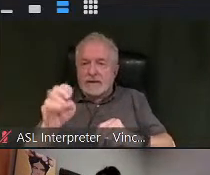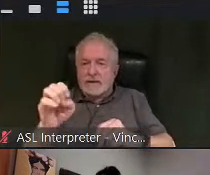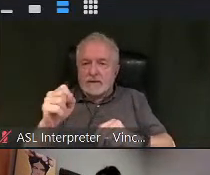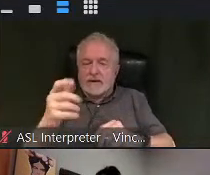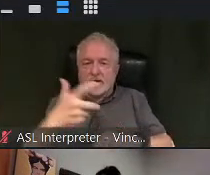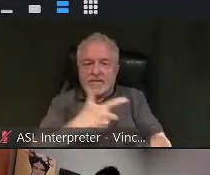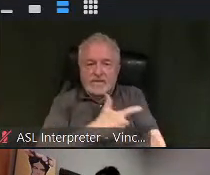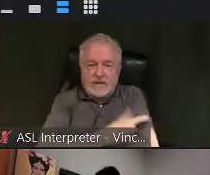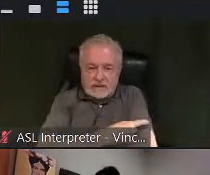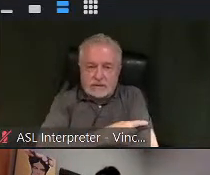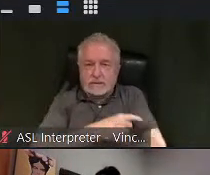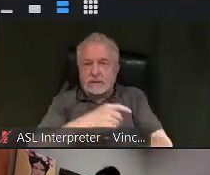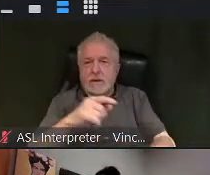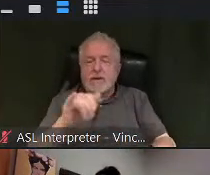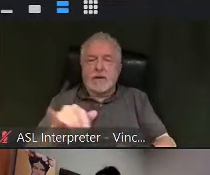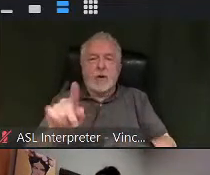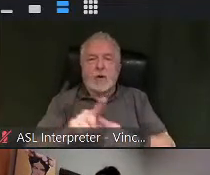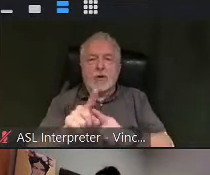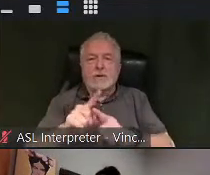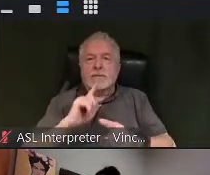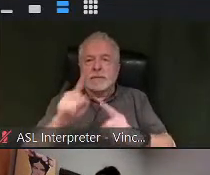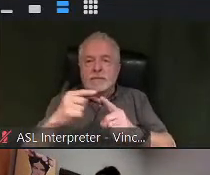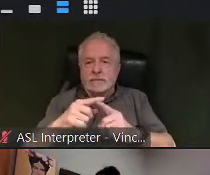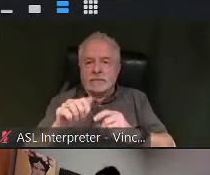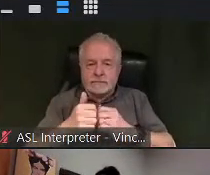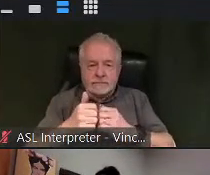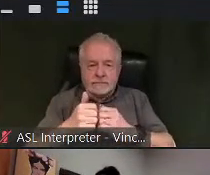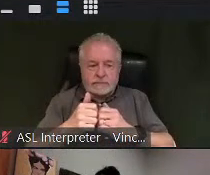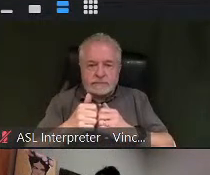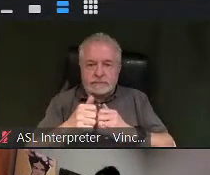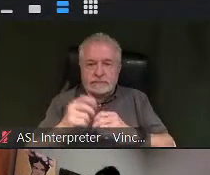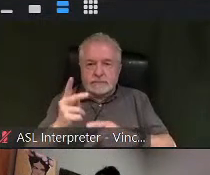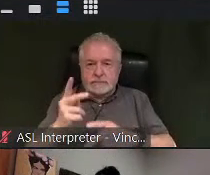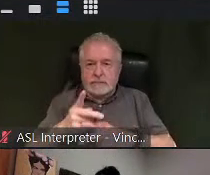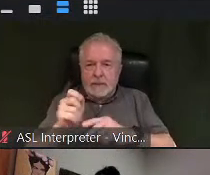And this also speaks about how careful they are being about these